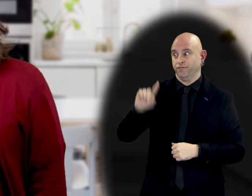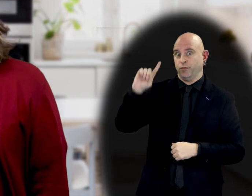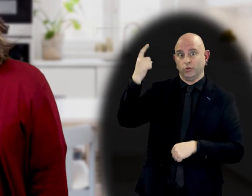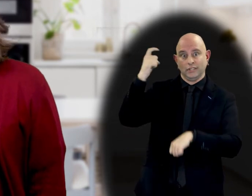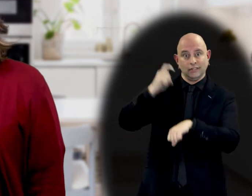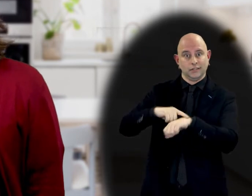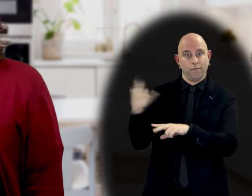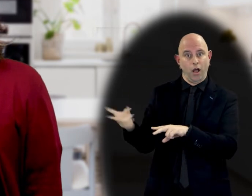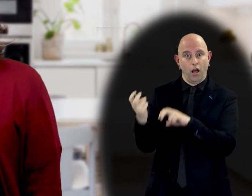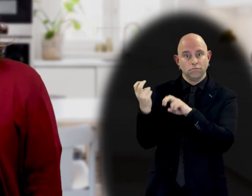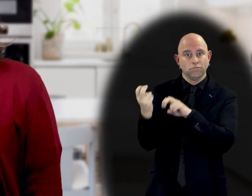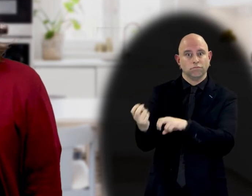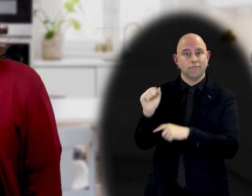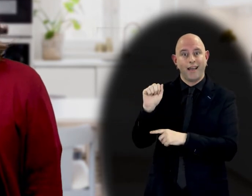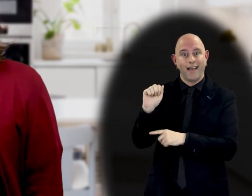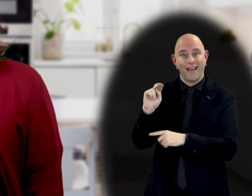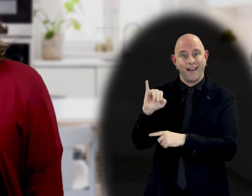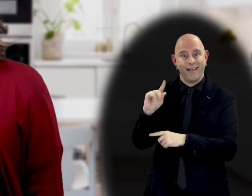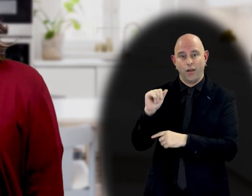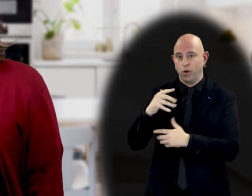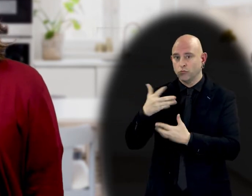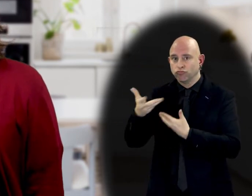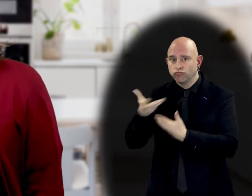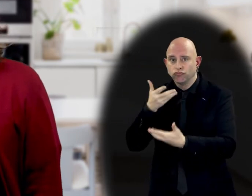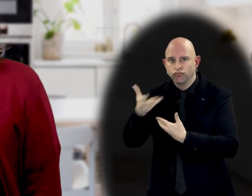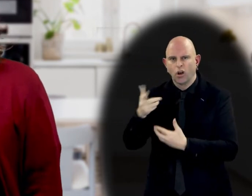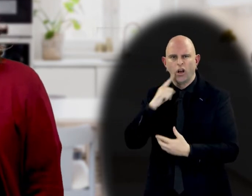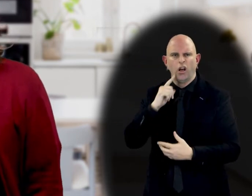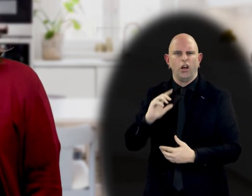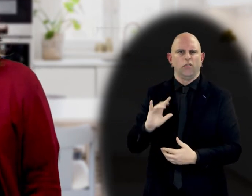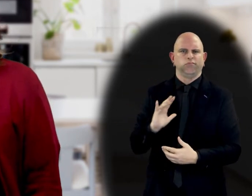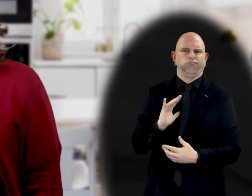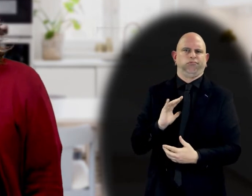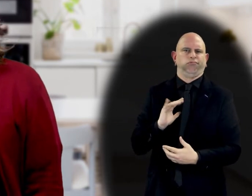At our first meeting, the interpreter facilitated a conversation between Anika and I